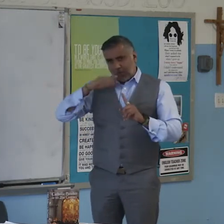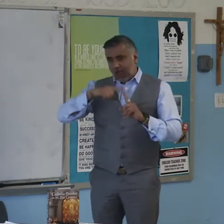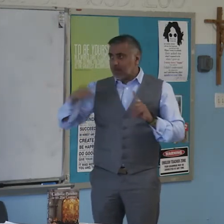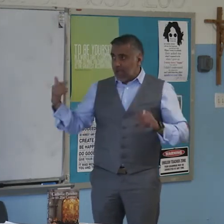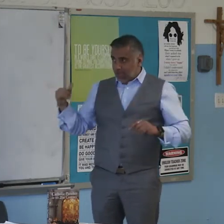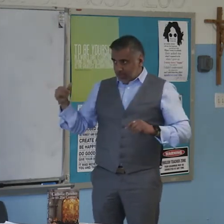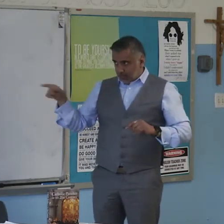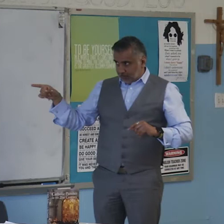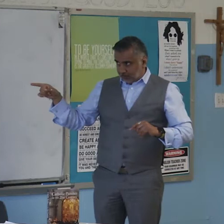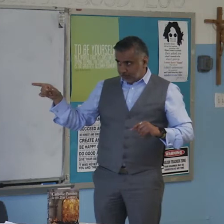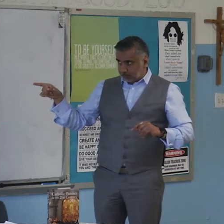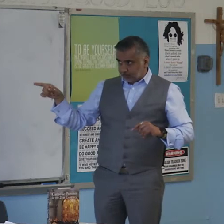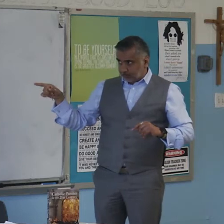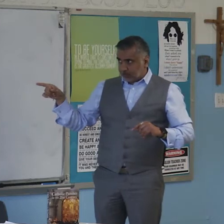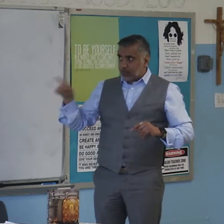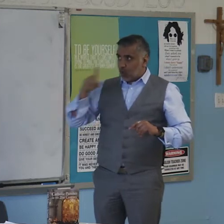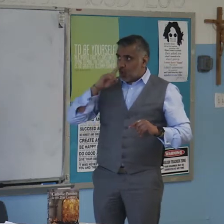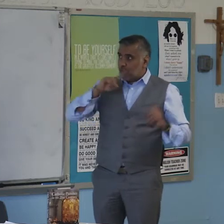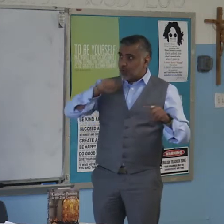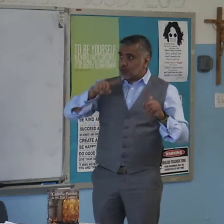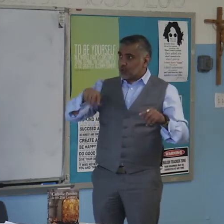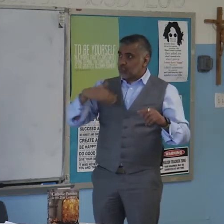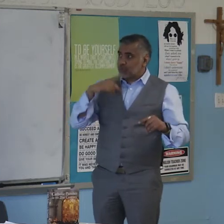have yellow'd this bottom one too, "are there parishioners with disabilities who regularly